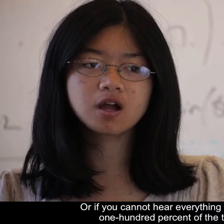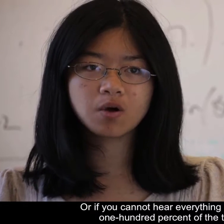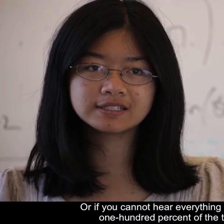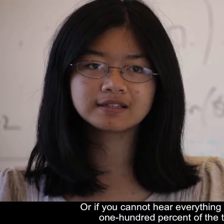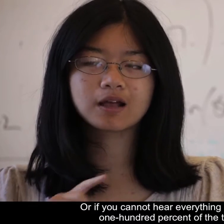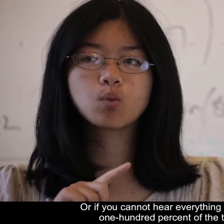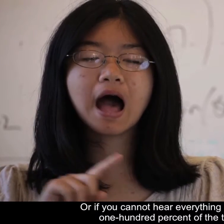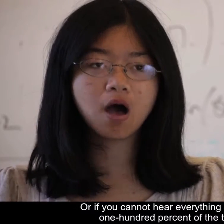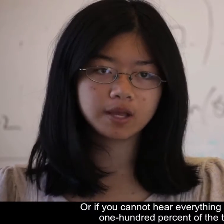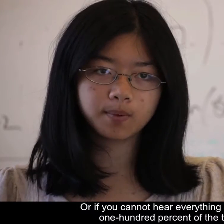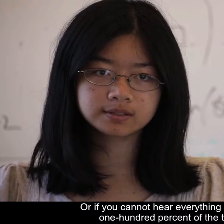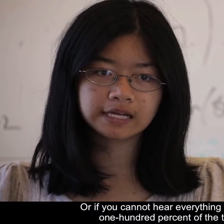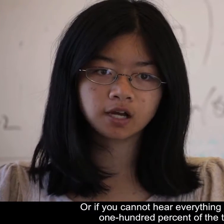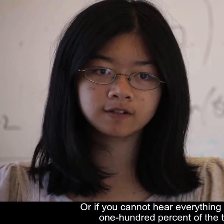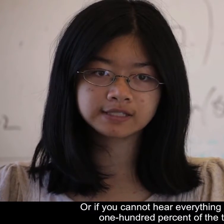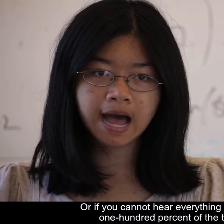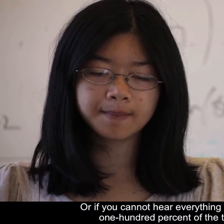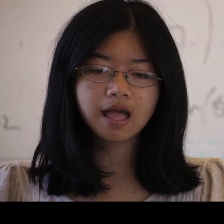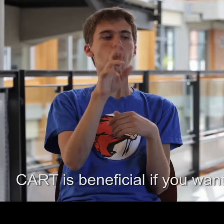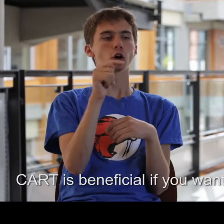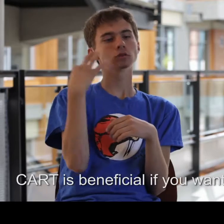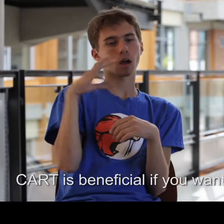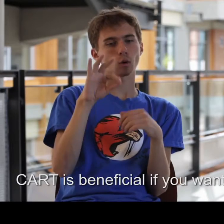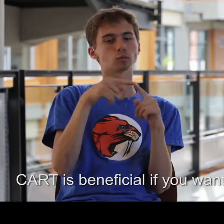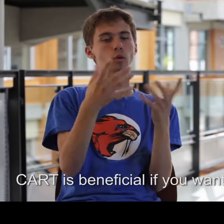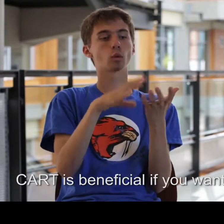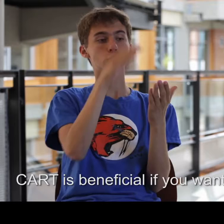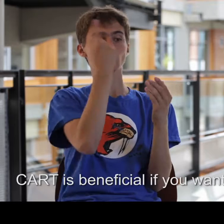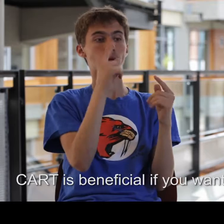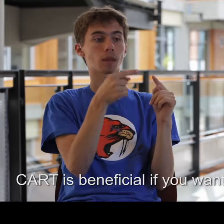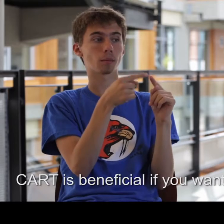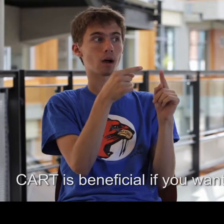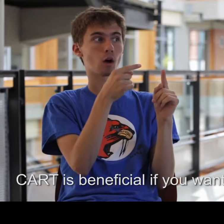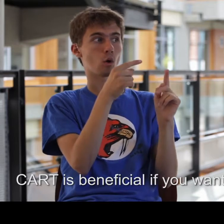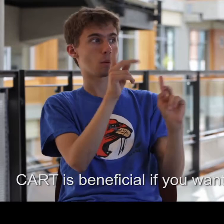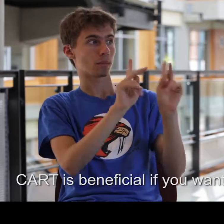is now in video form. And with captions, we have access